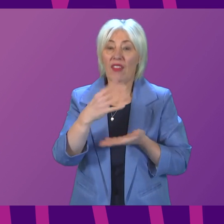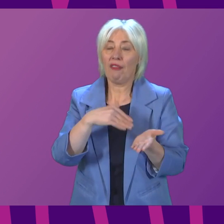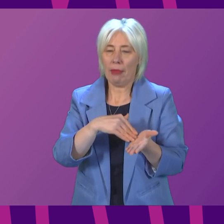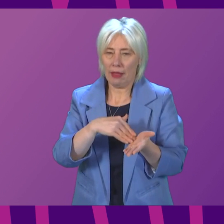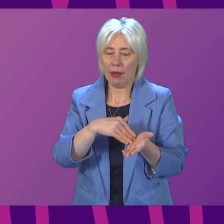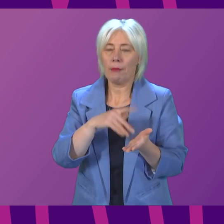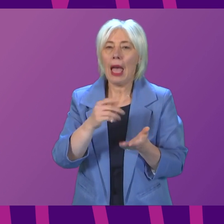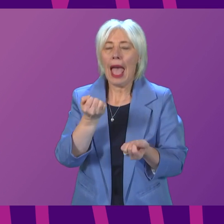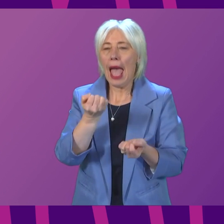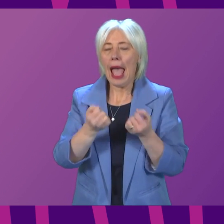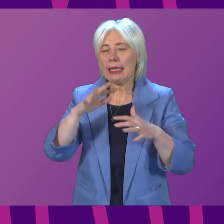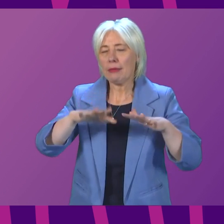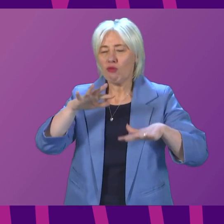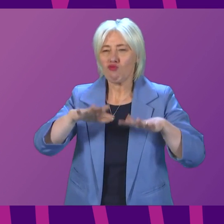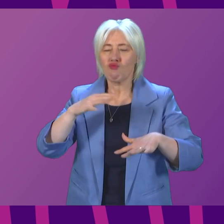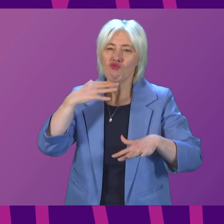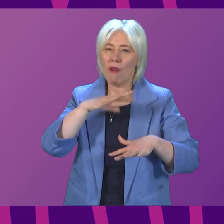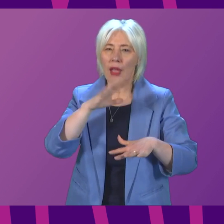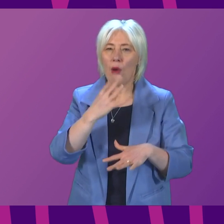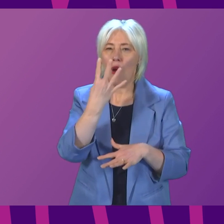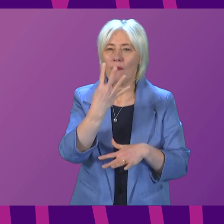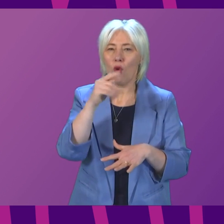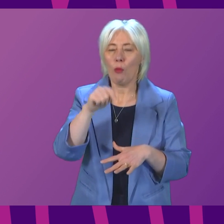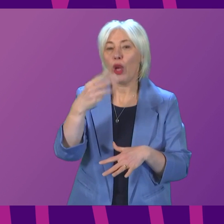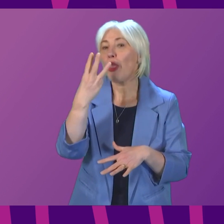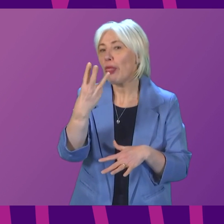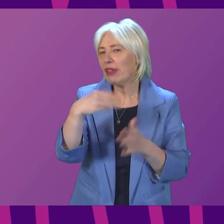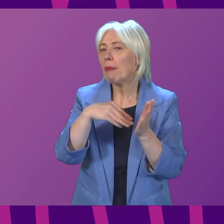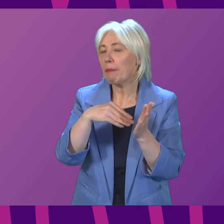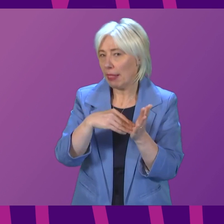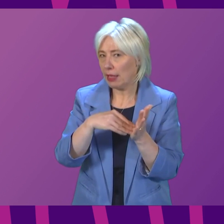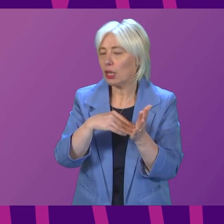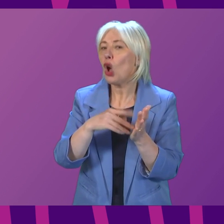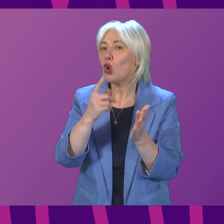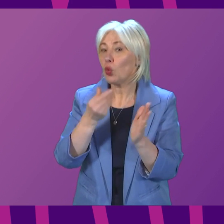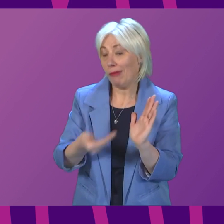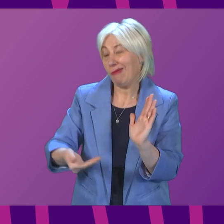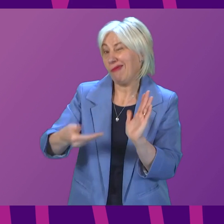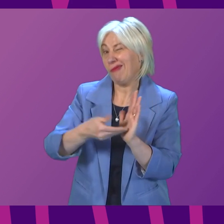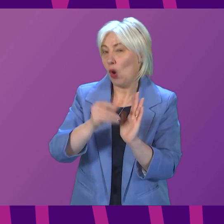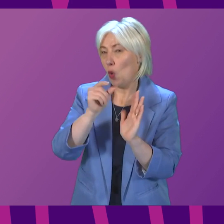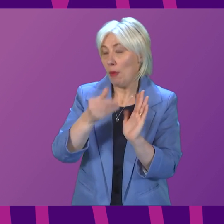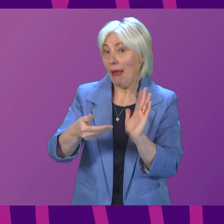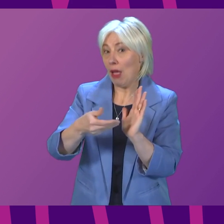the estimates suggest that what is required is £4.3 million, so we have built in some contingency.